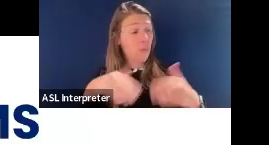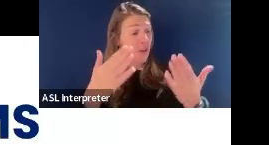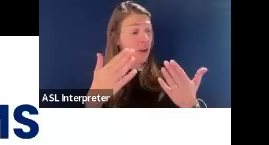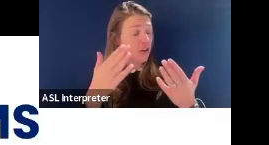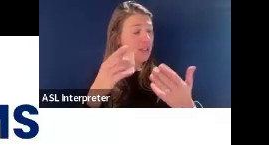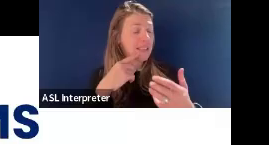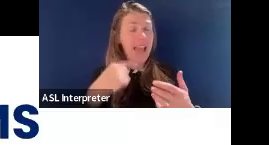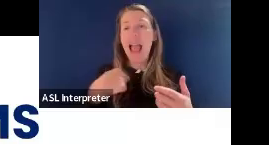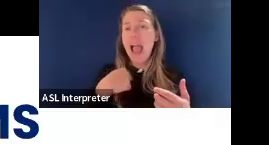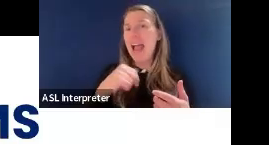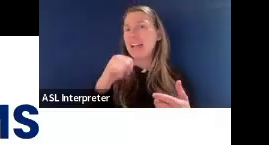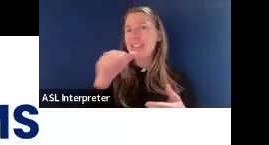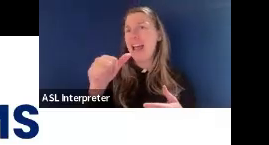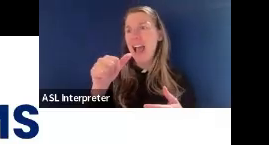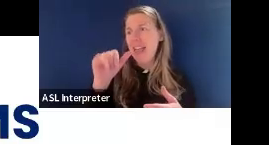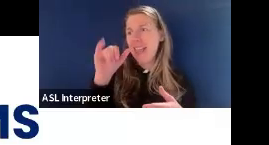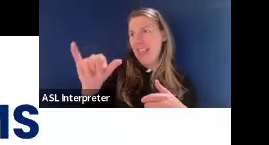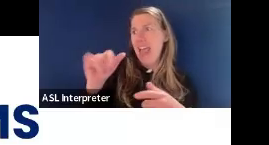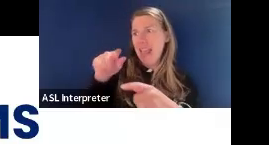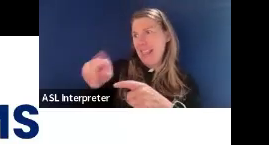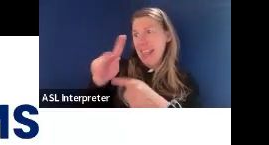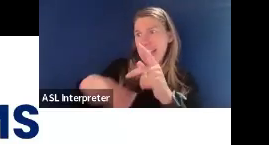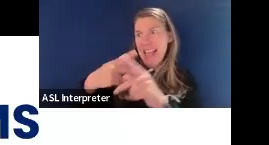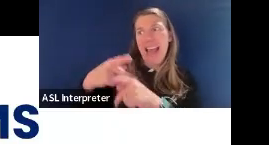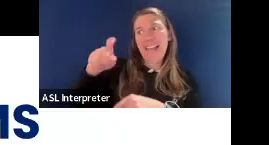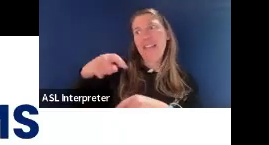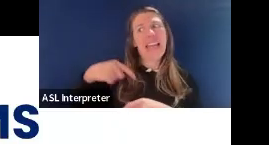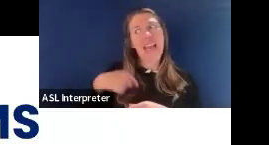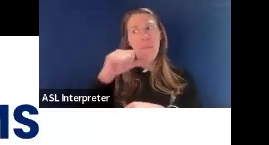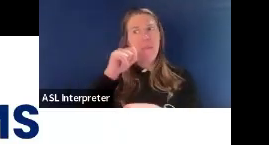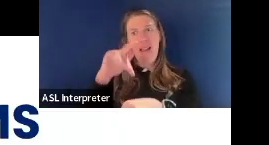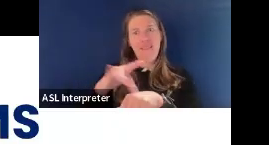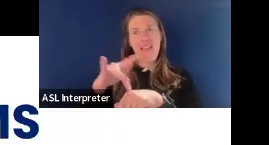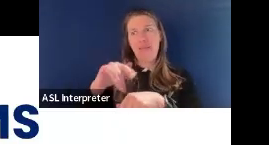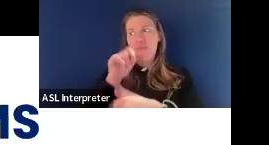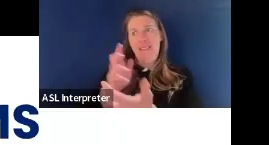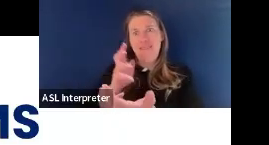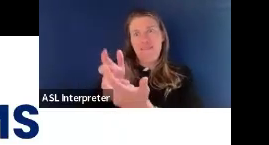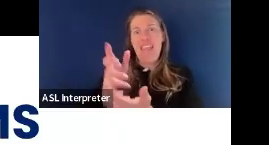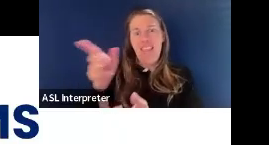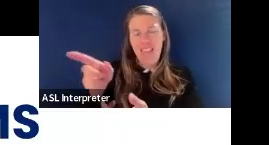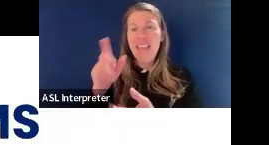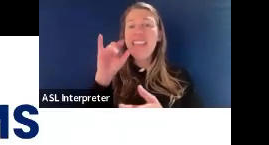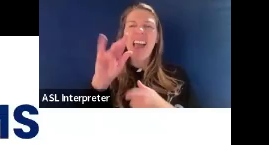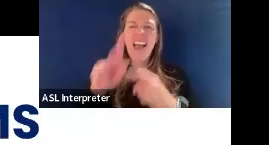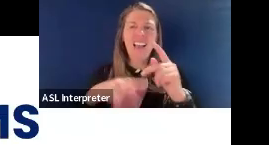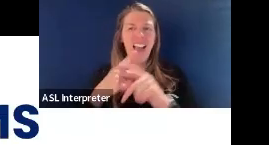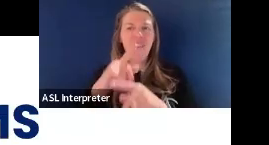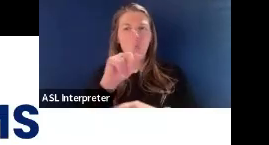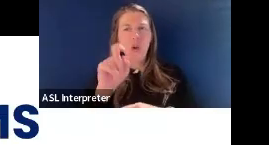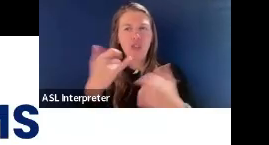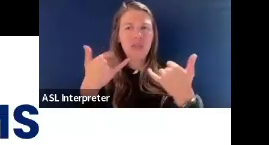participants with this type of need, so I'm not available. I think those kinds of questions are still being hammered out.